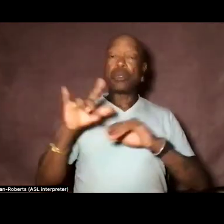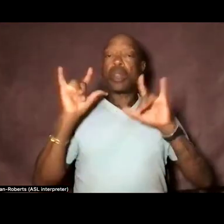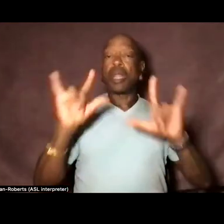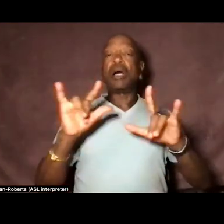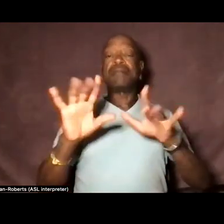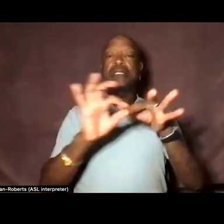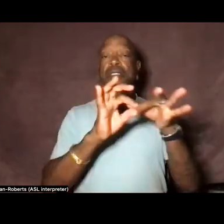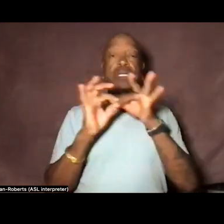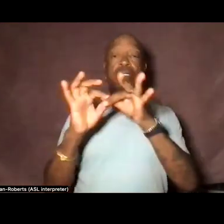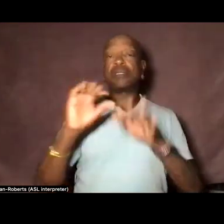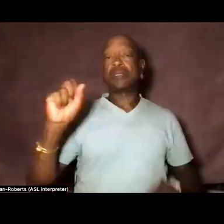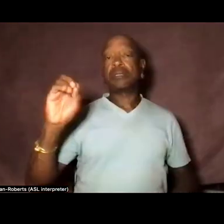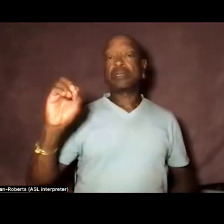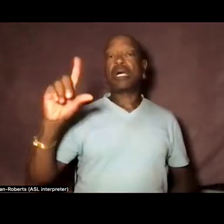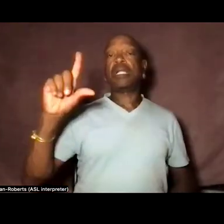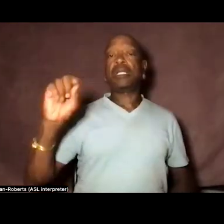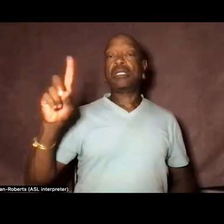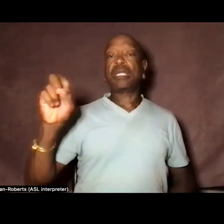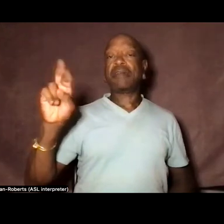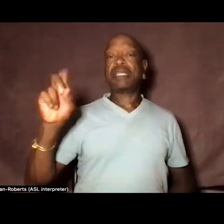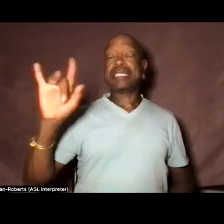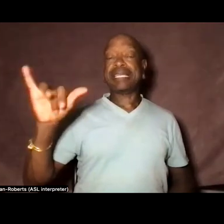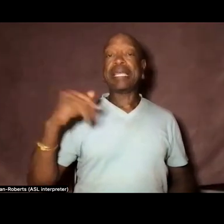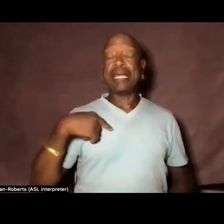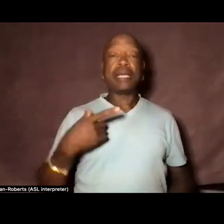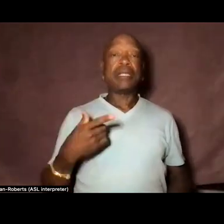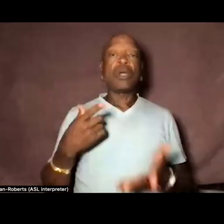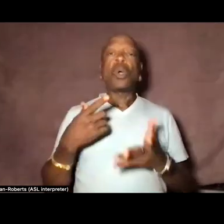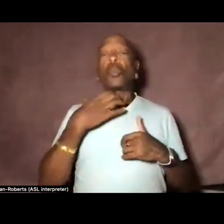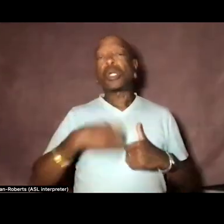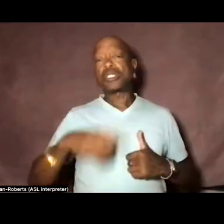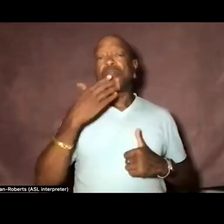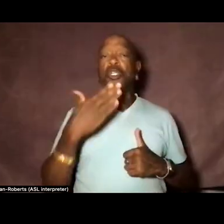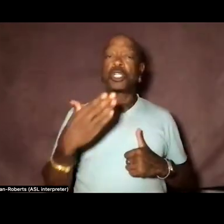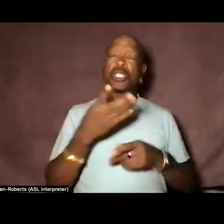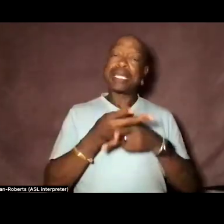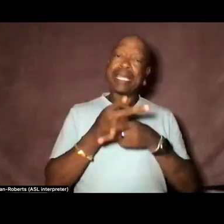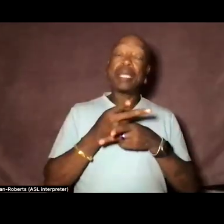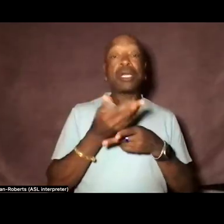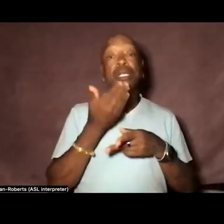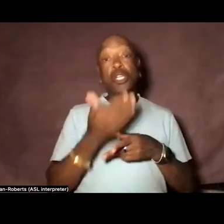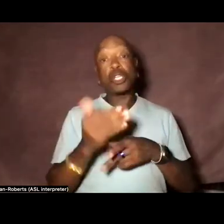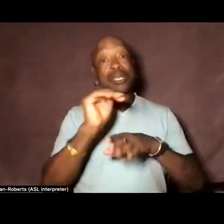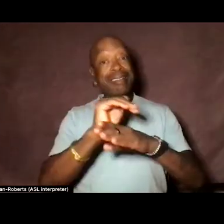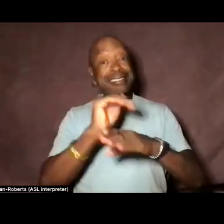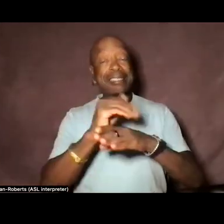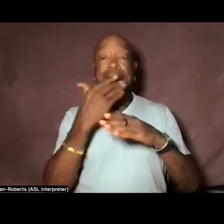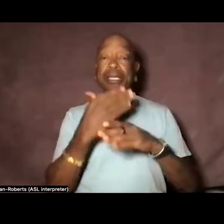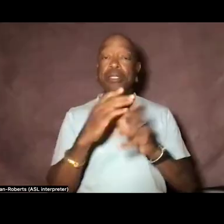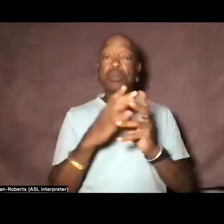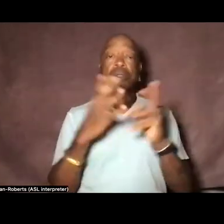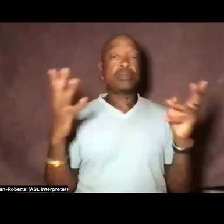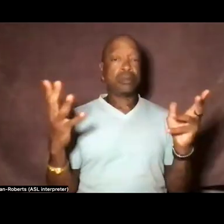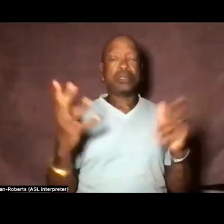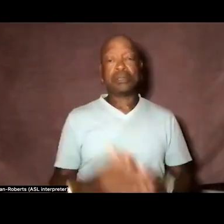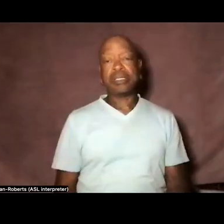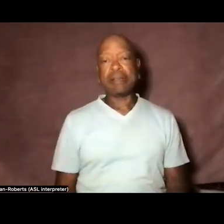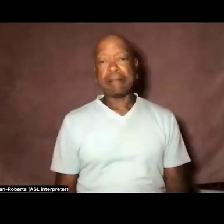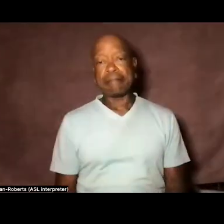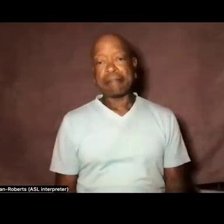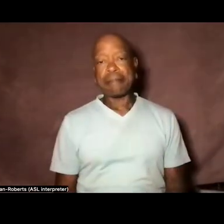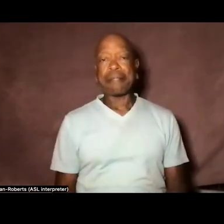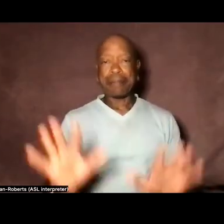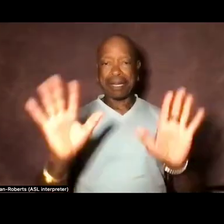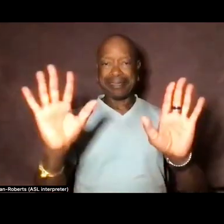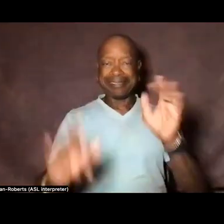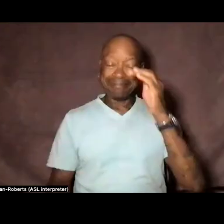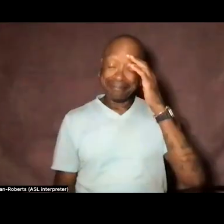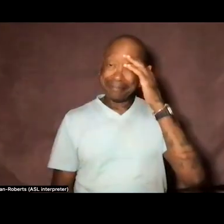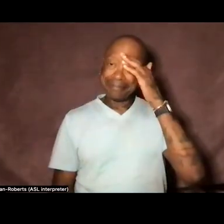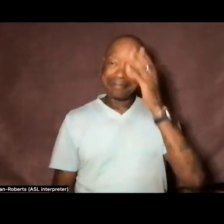and sending you lots of wishes for good good care and a really good night thank you all so much bye